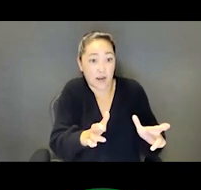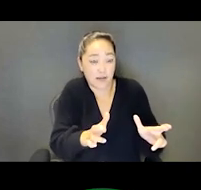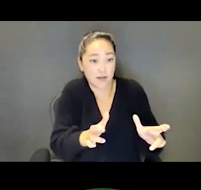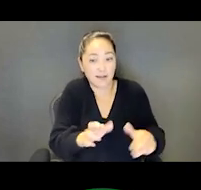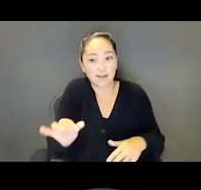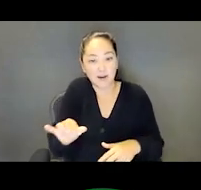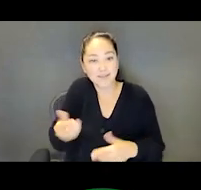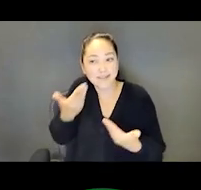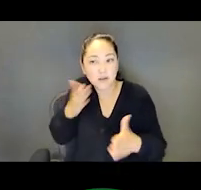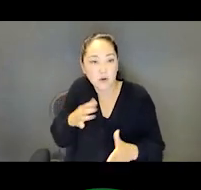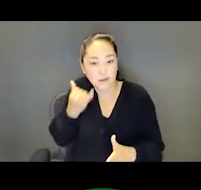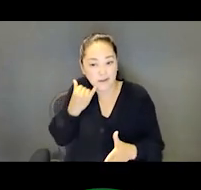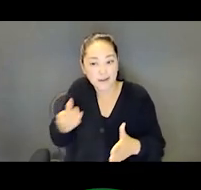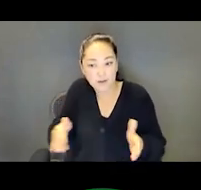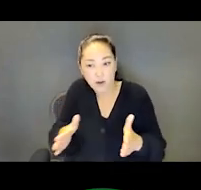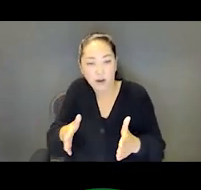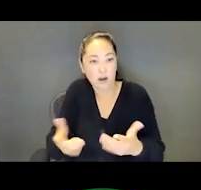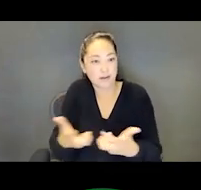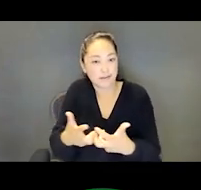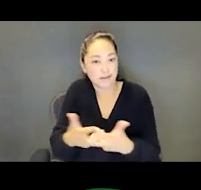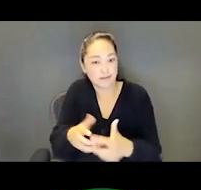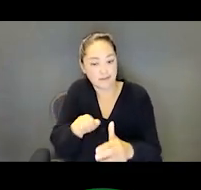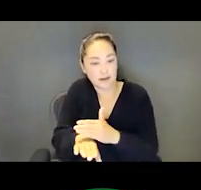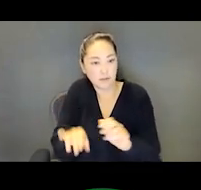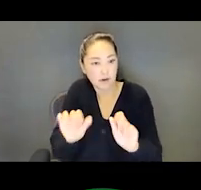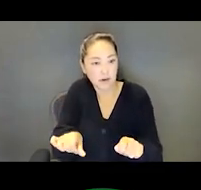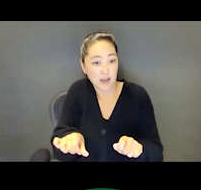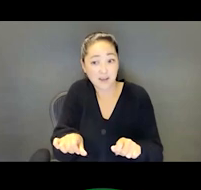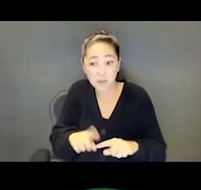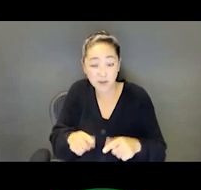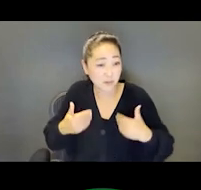be accessible but there are more and more trails accessible and there is more to do